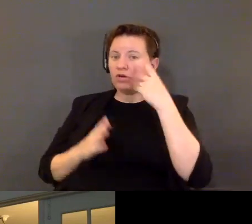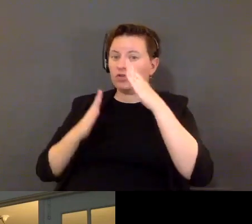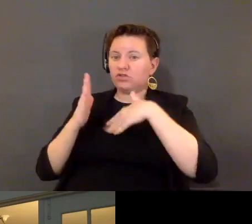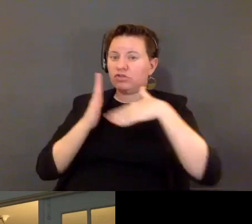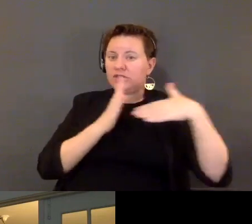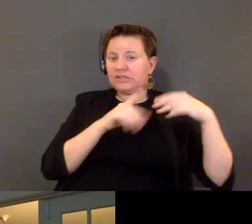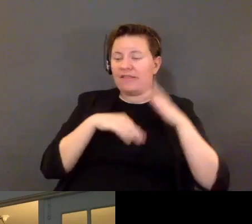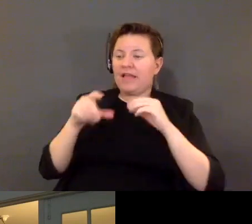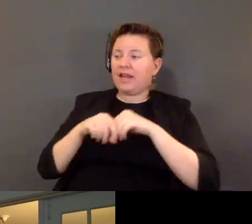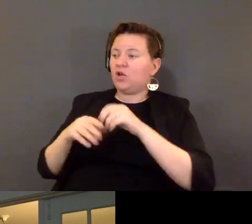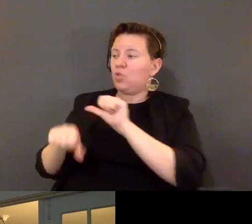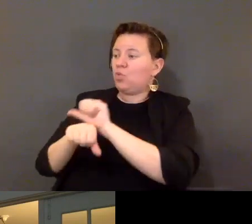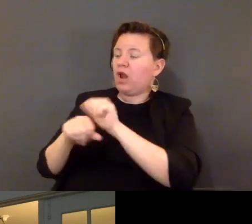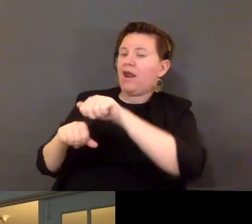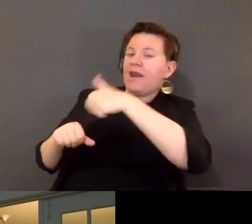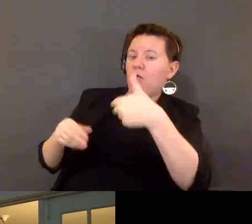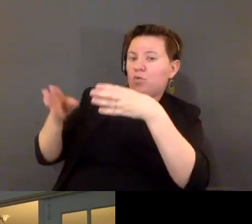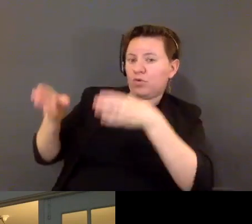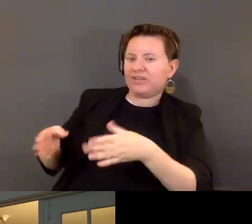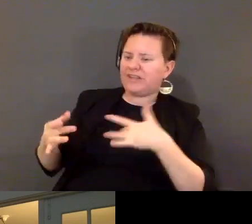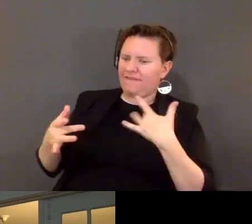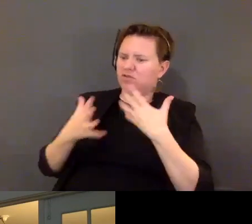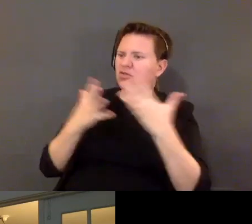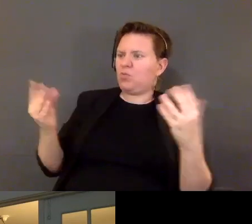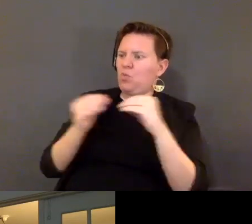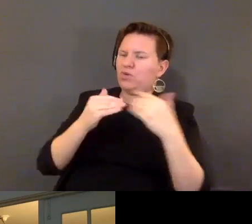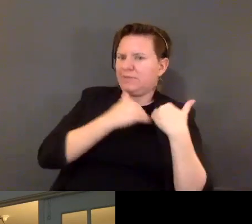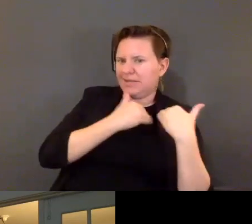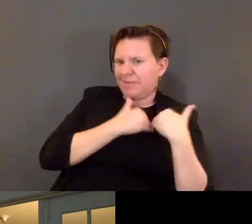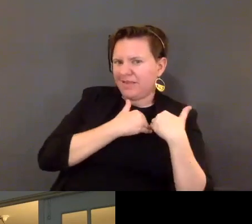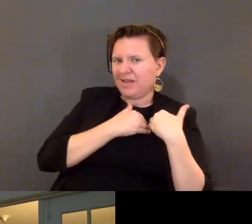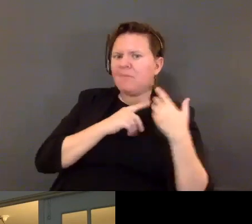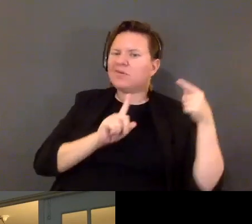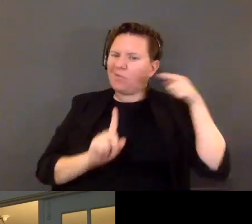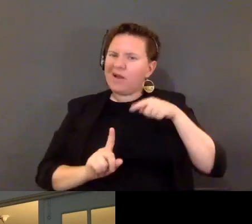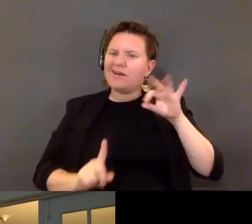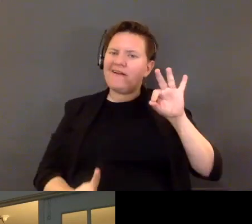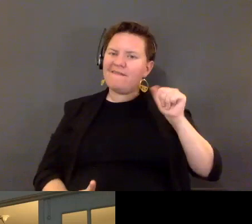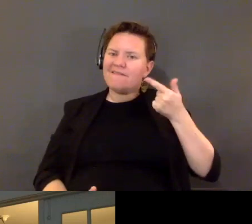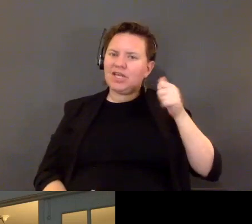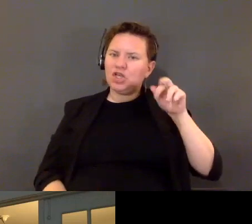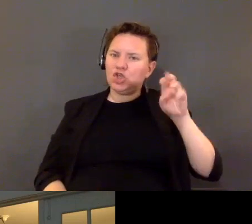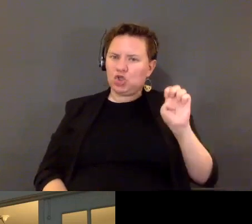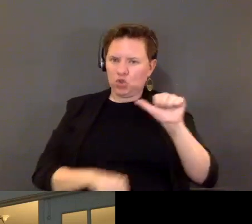because i feel such responsibility i mean that's getting back to figure painting and figure work